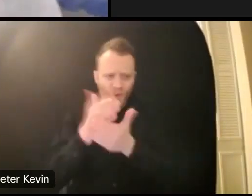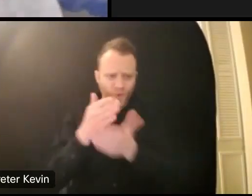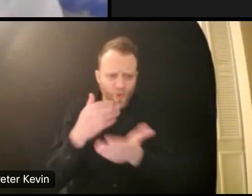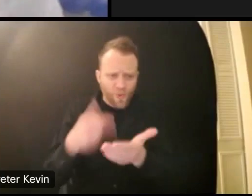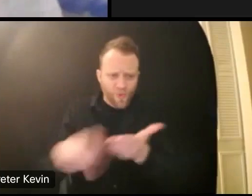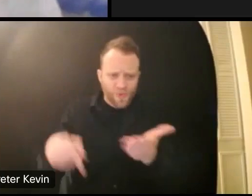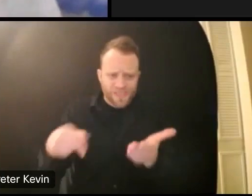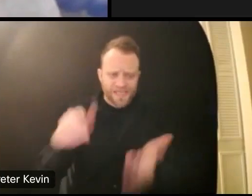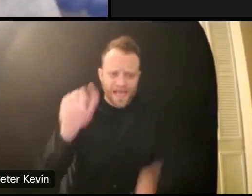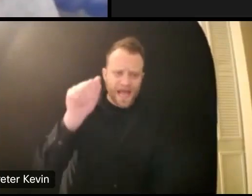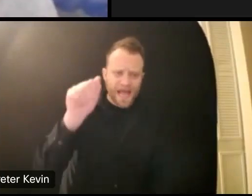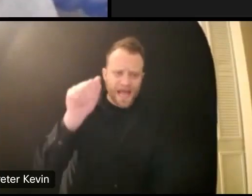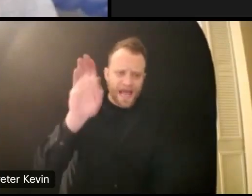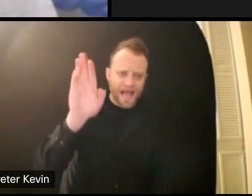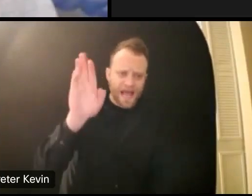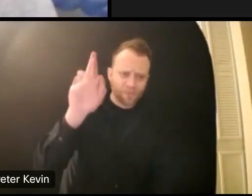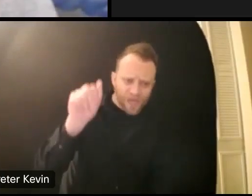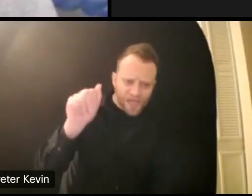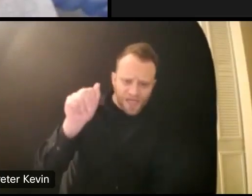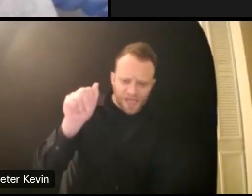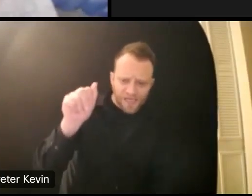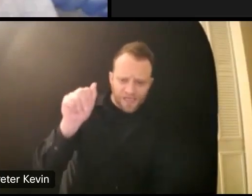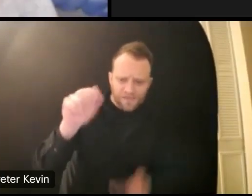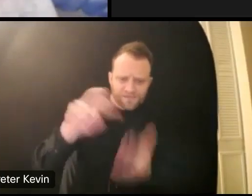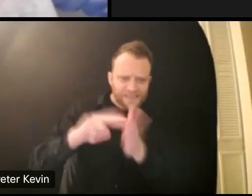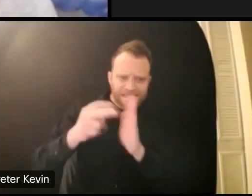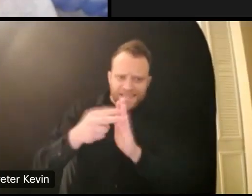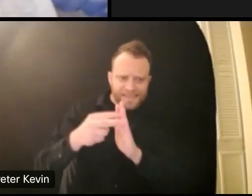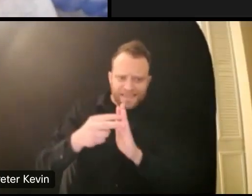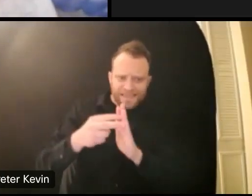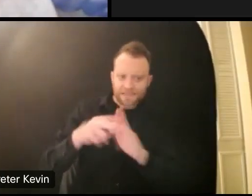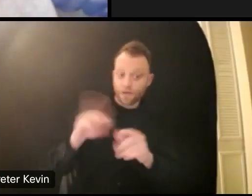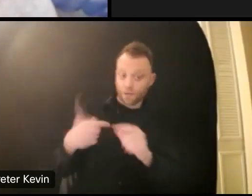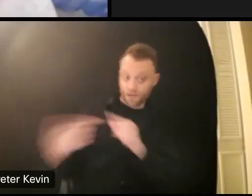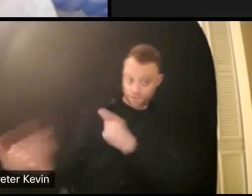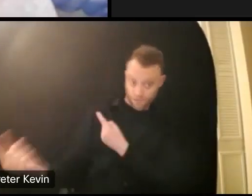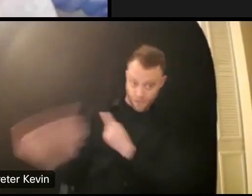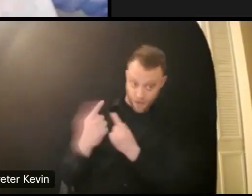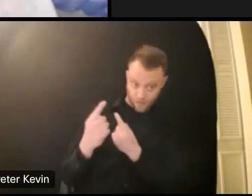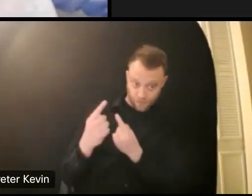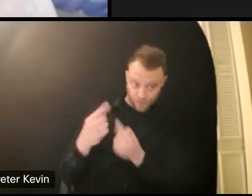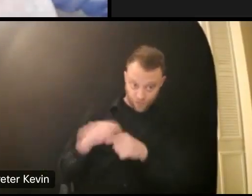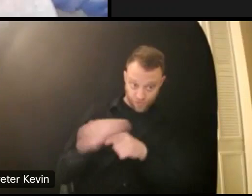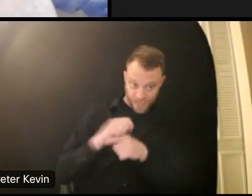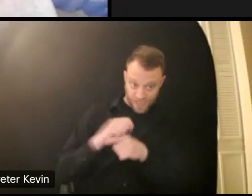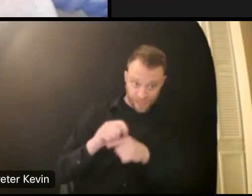will learn when you come to training. (Crawford) Okay, okay. (Fast) All right,